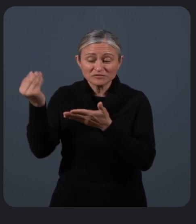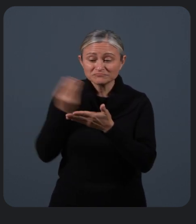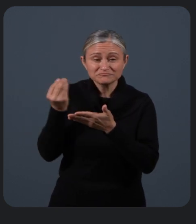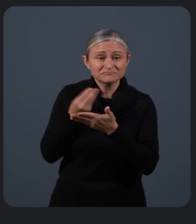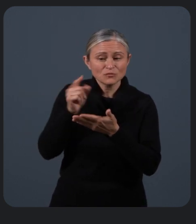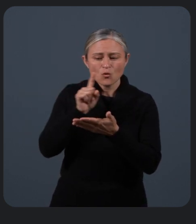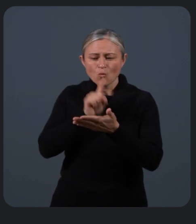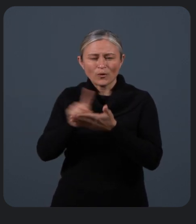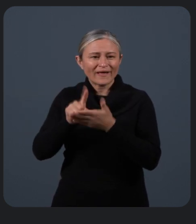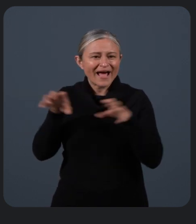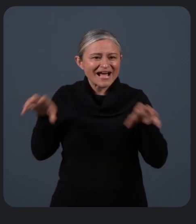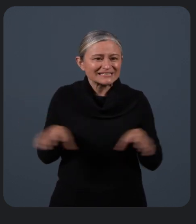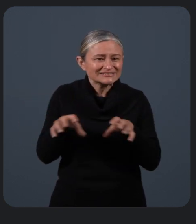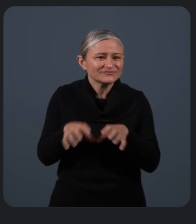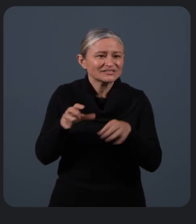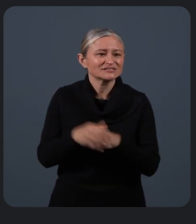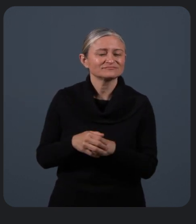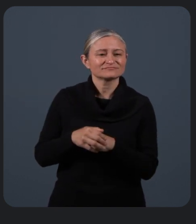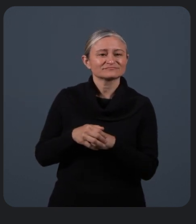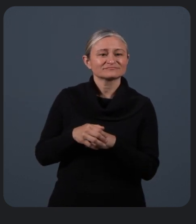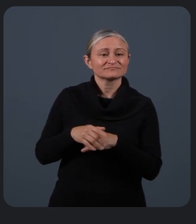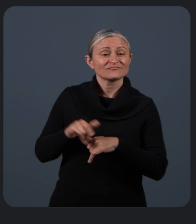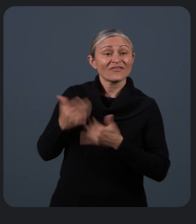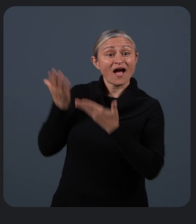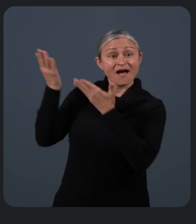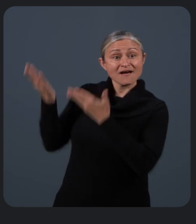Here, a Cloud Run job is generating notification content